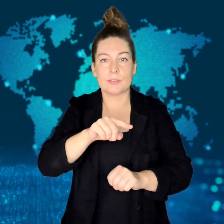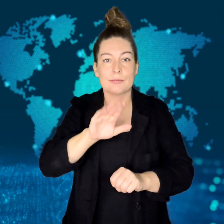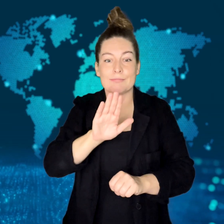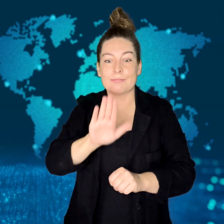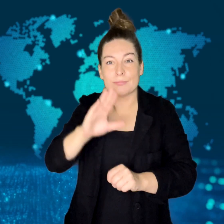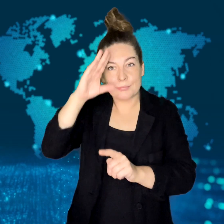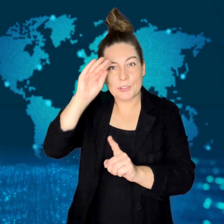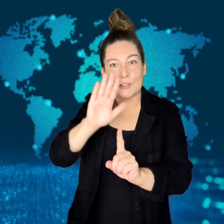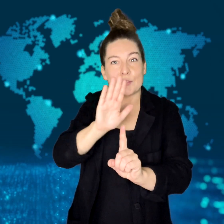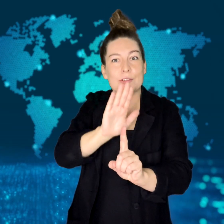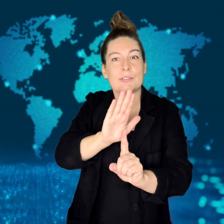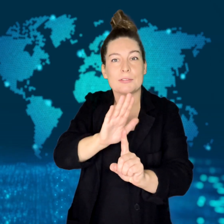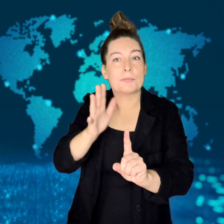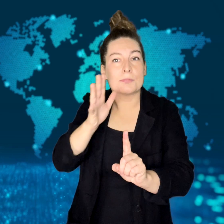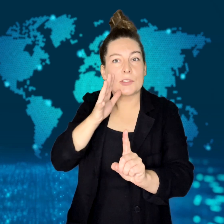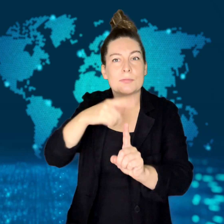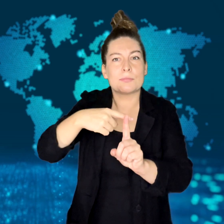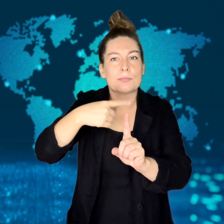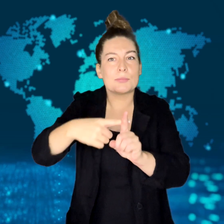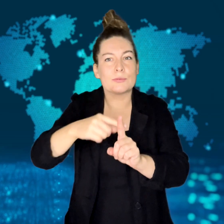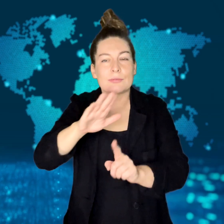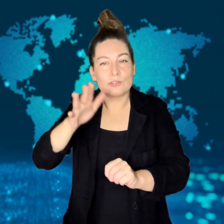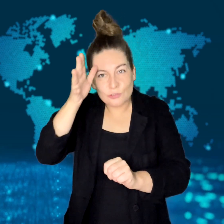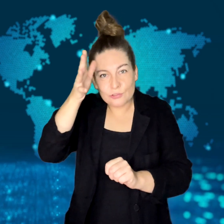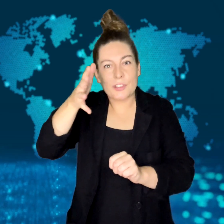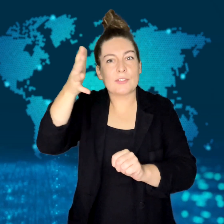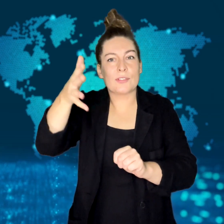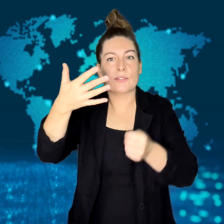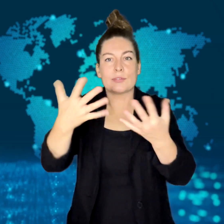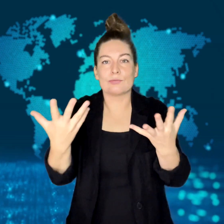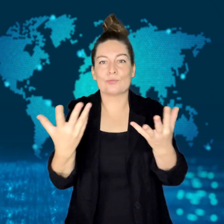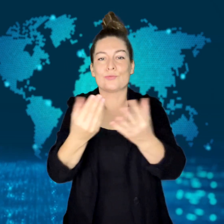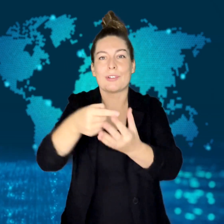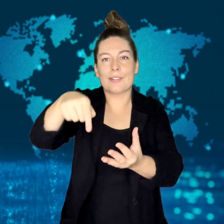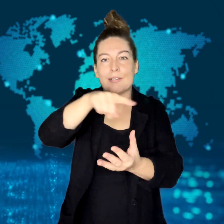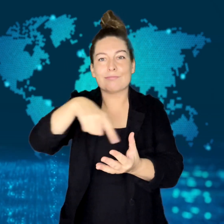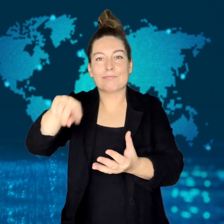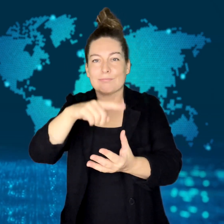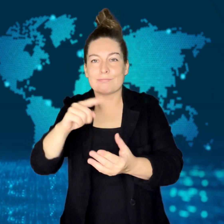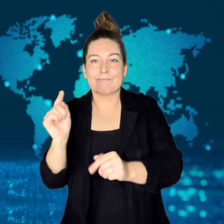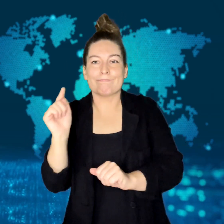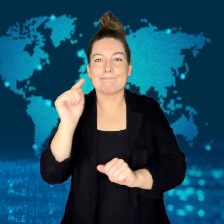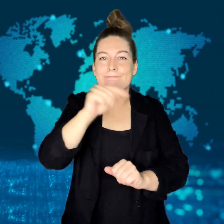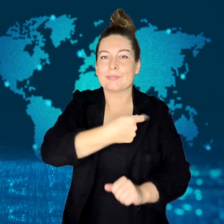on a two-week family vacation in Spain in 2017 when